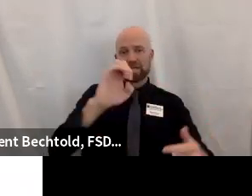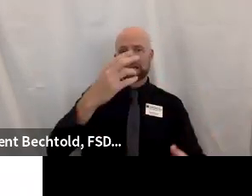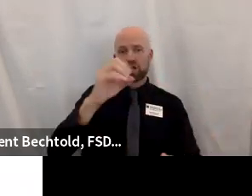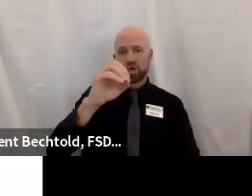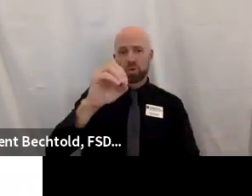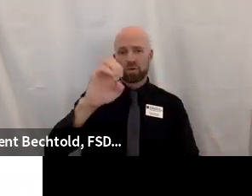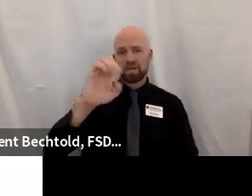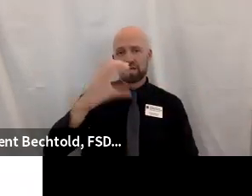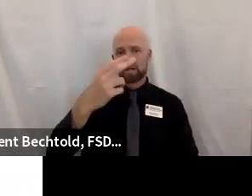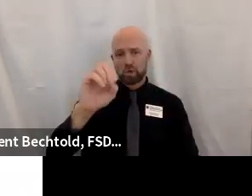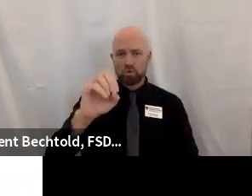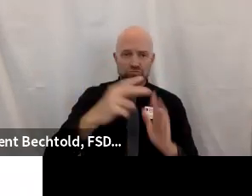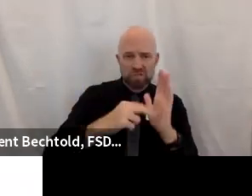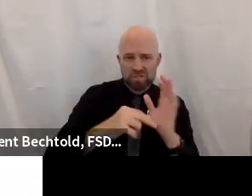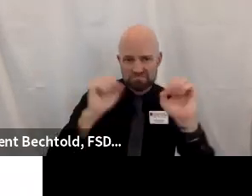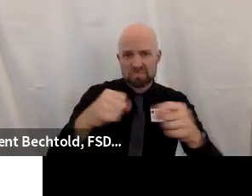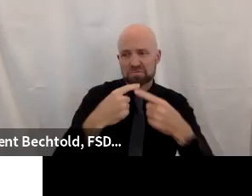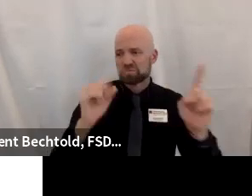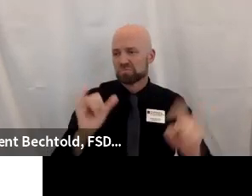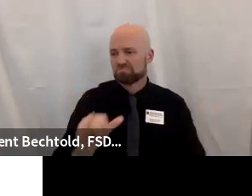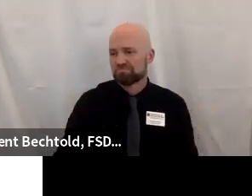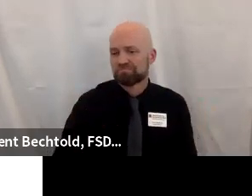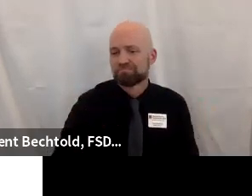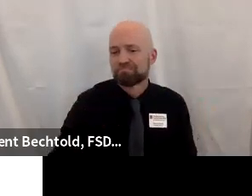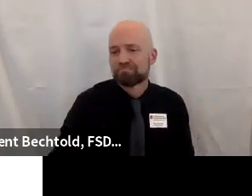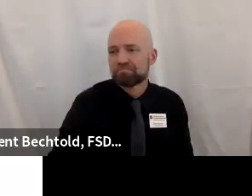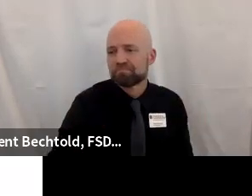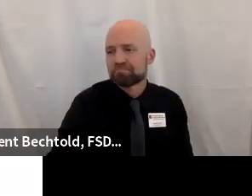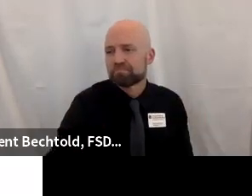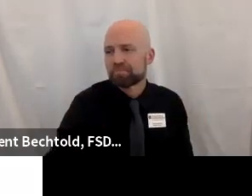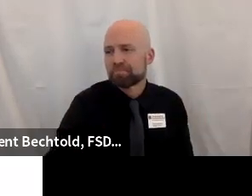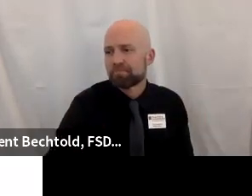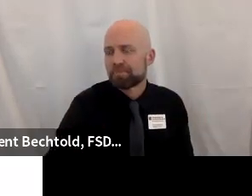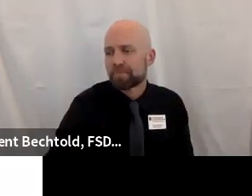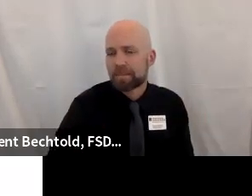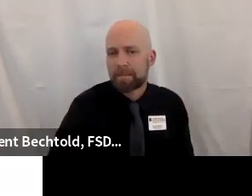That's a turn-taking echo scenario for reading. It's another support.